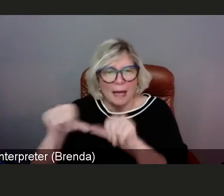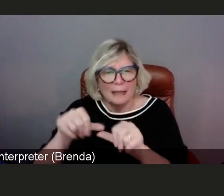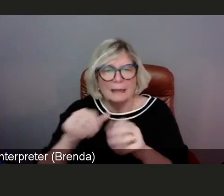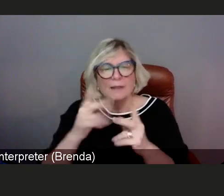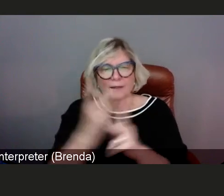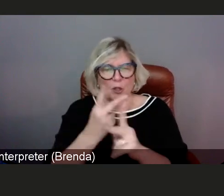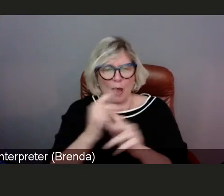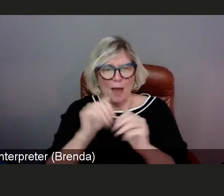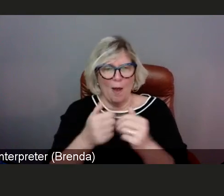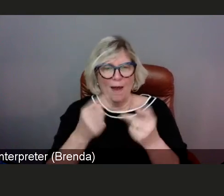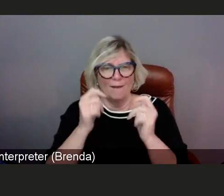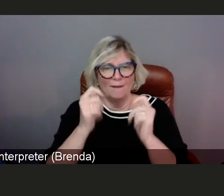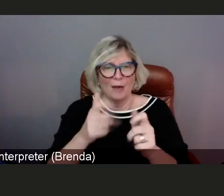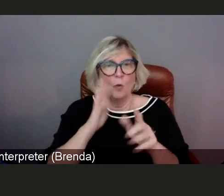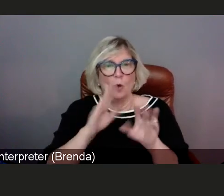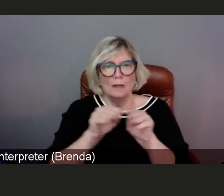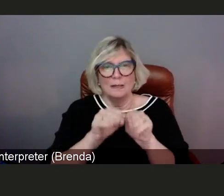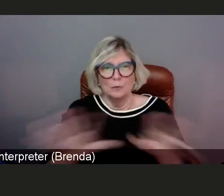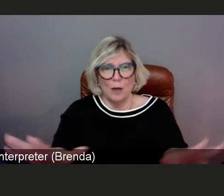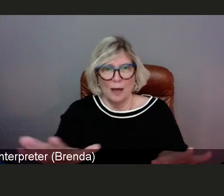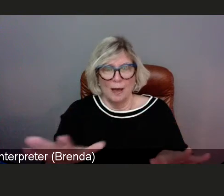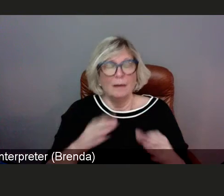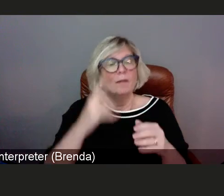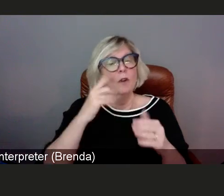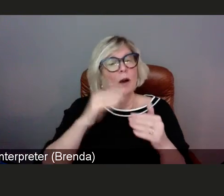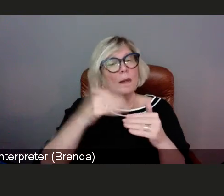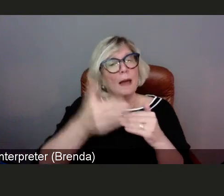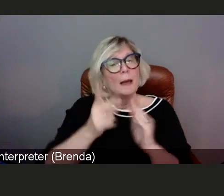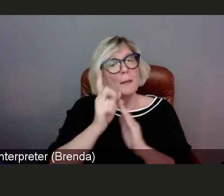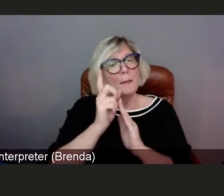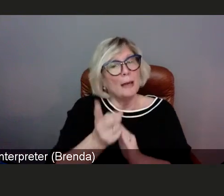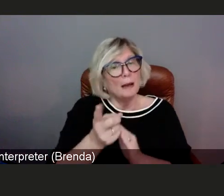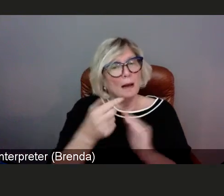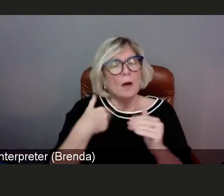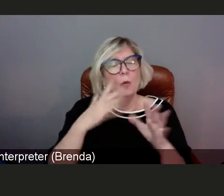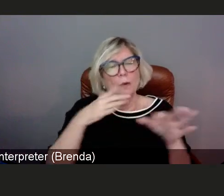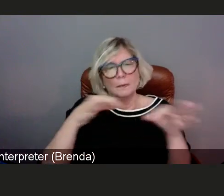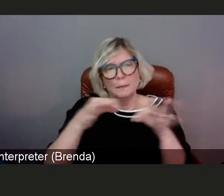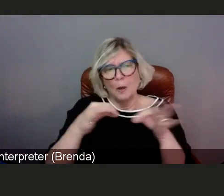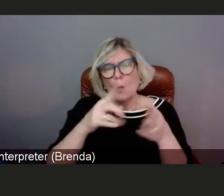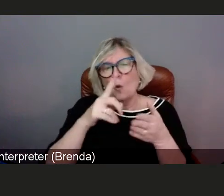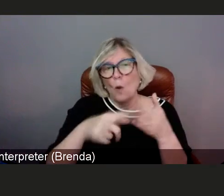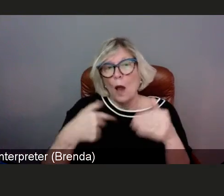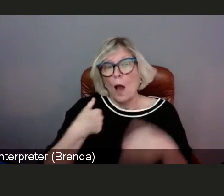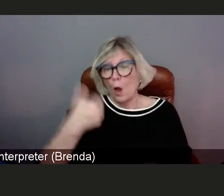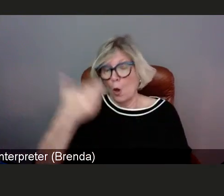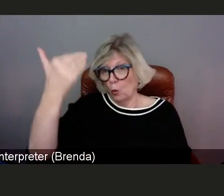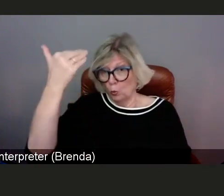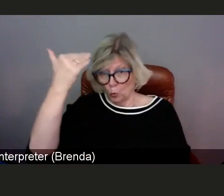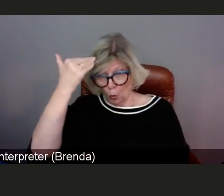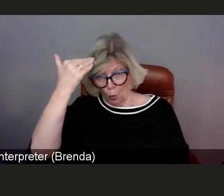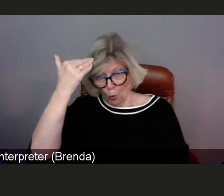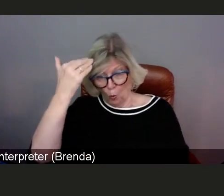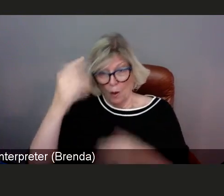What I'm gonna talk to you about for the next minute is just what we do know and what we may not know about these strains.